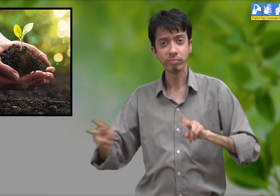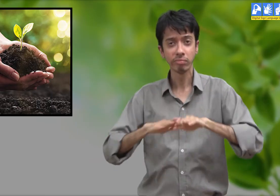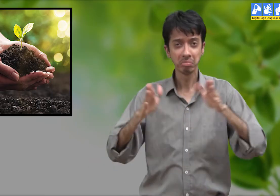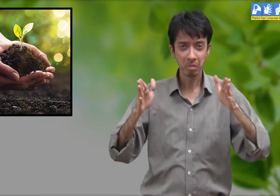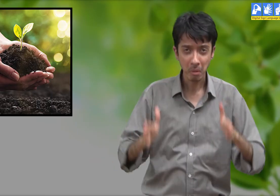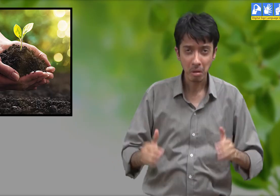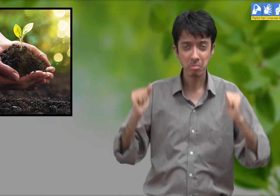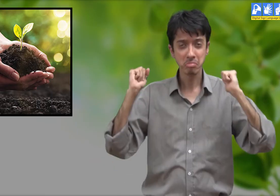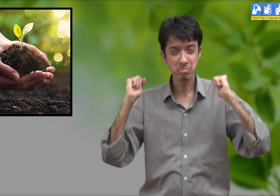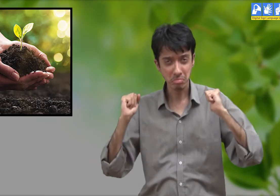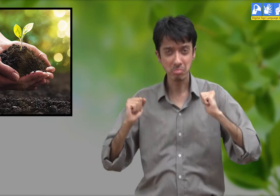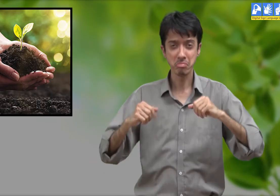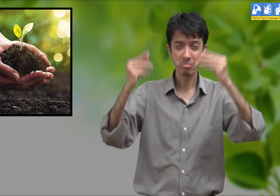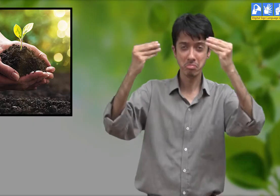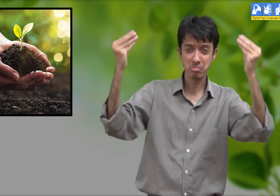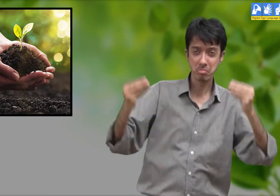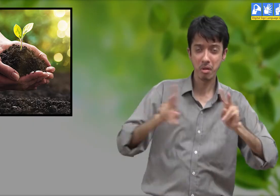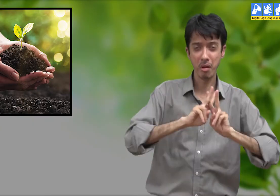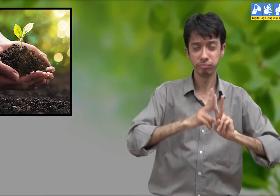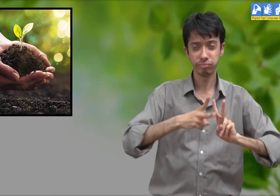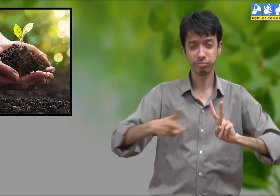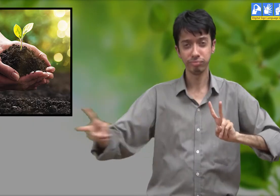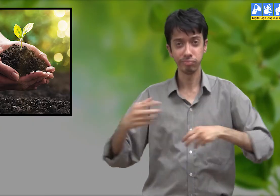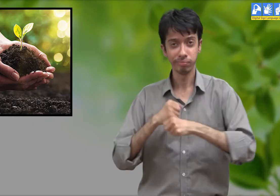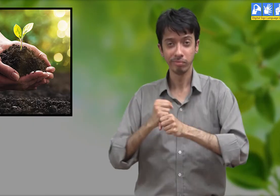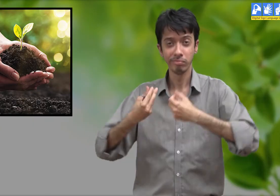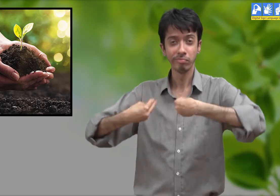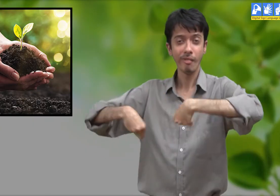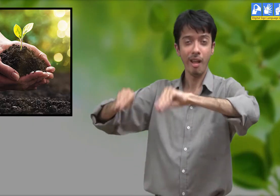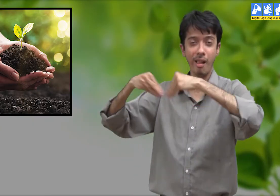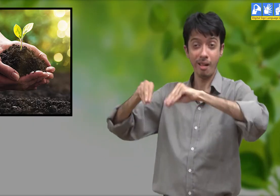Industries use forest resources to make their products.